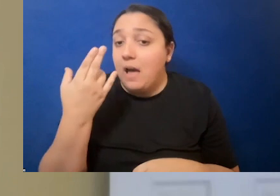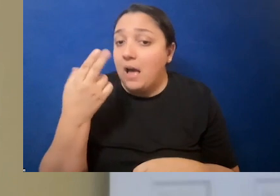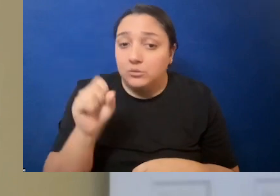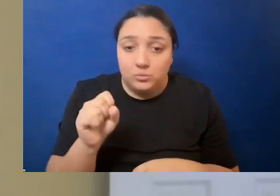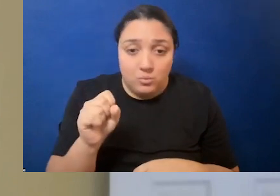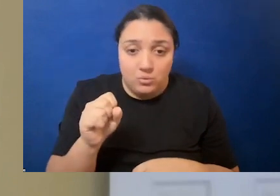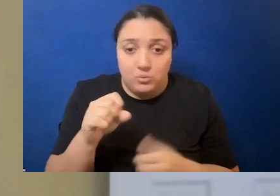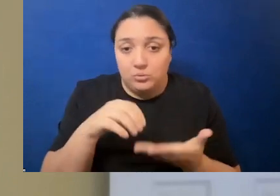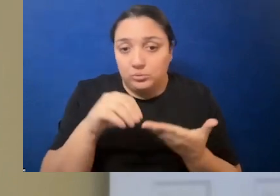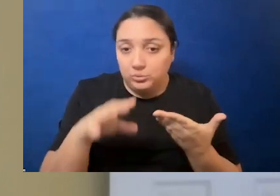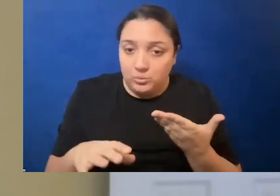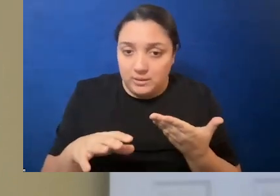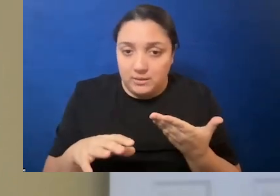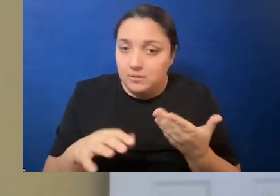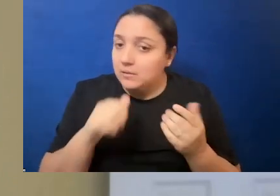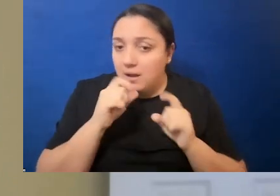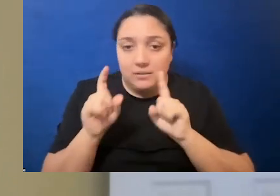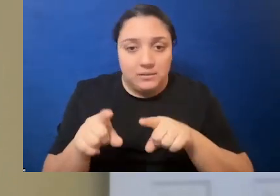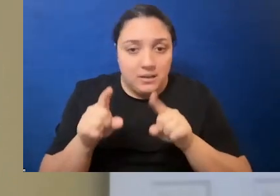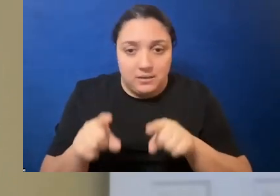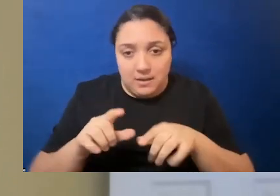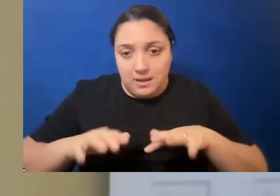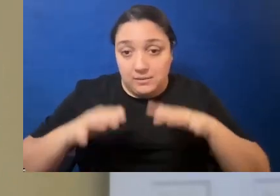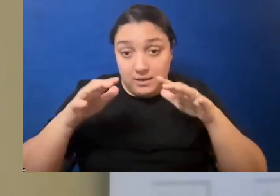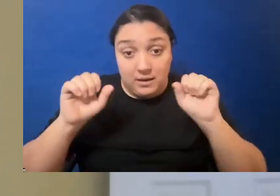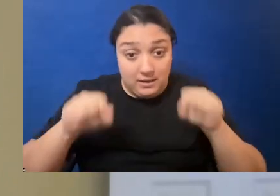NOT ATTENDING AND IT IS ANXIETY